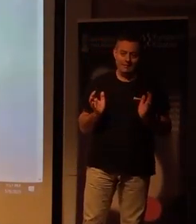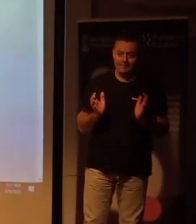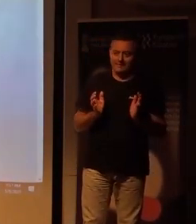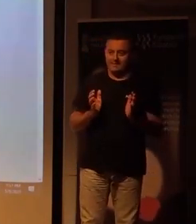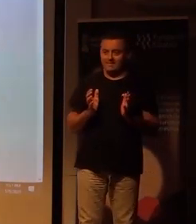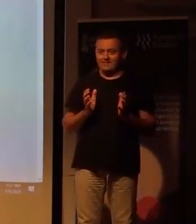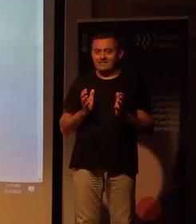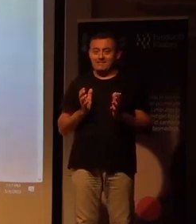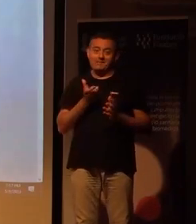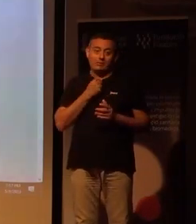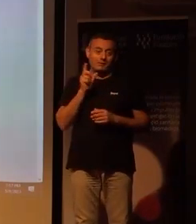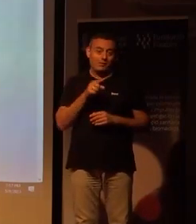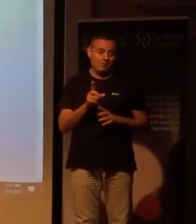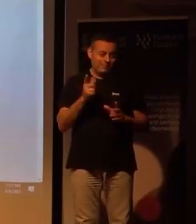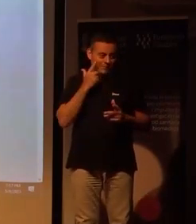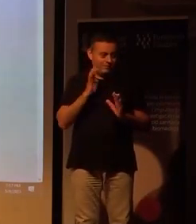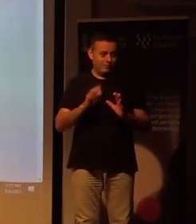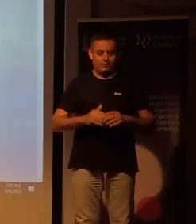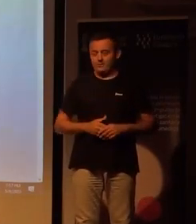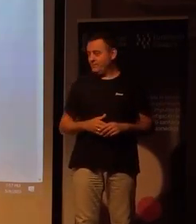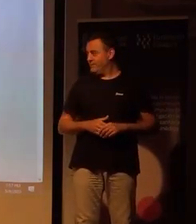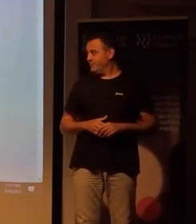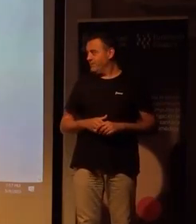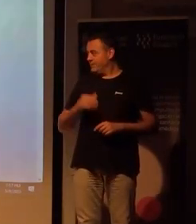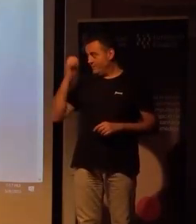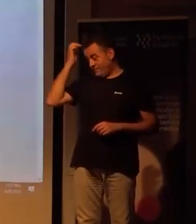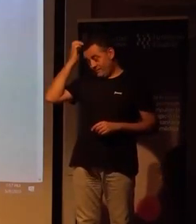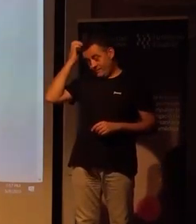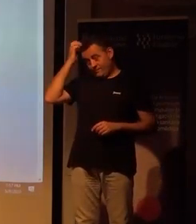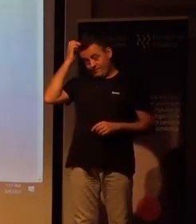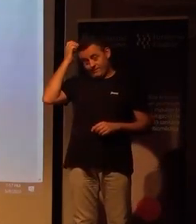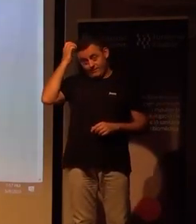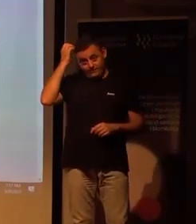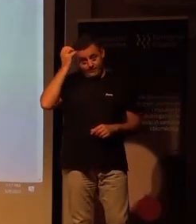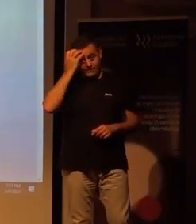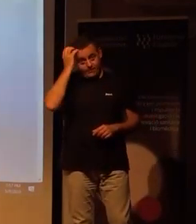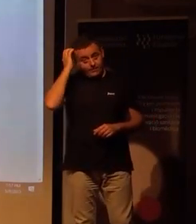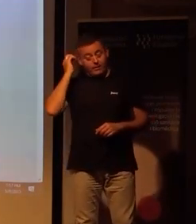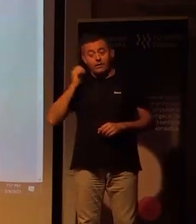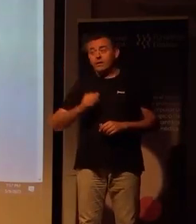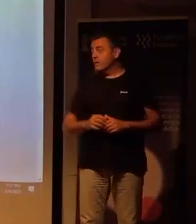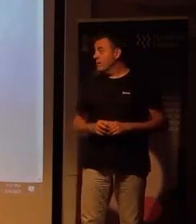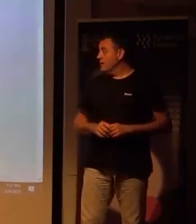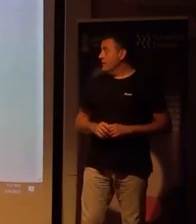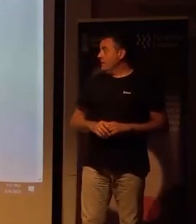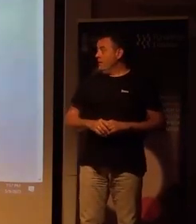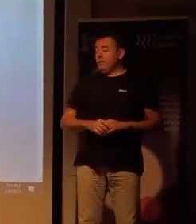Well, I think everyone... Yeah, that looks good.